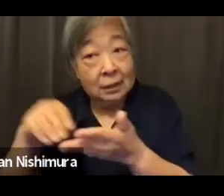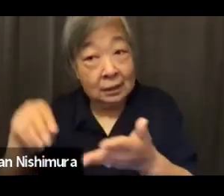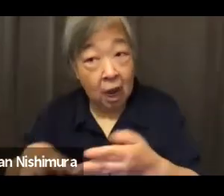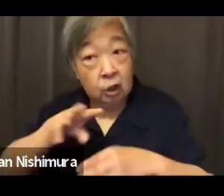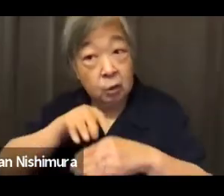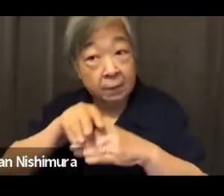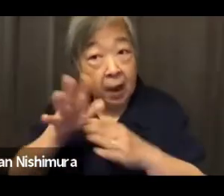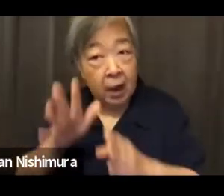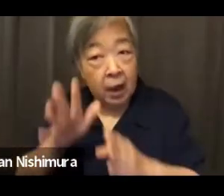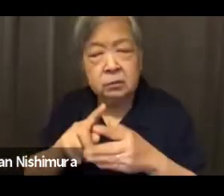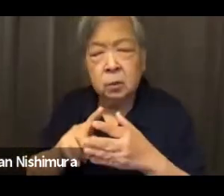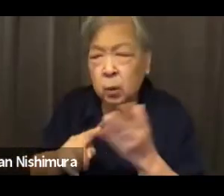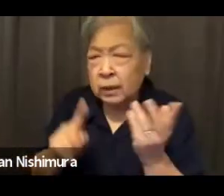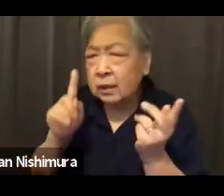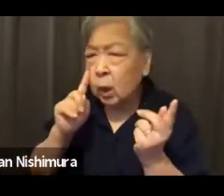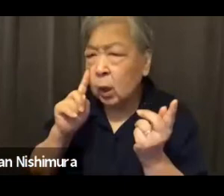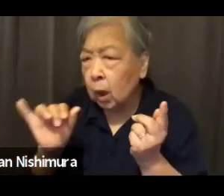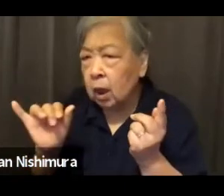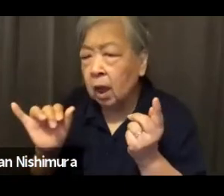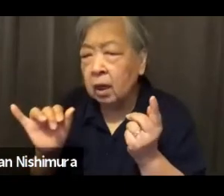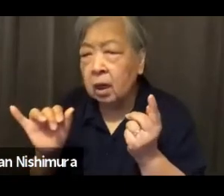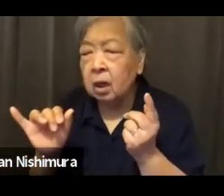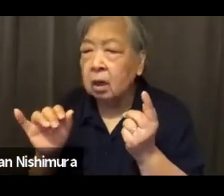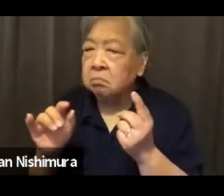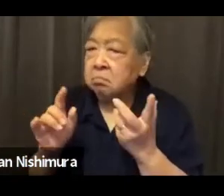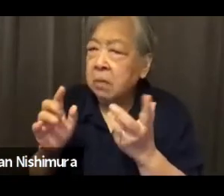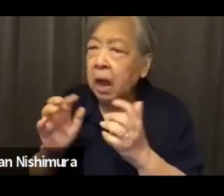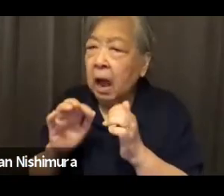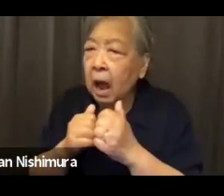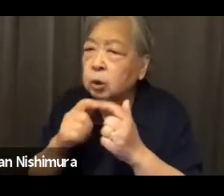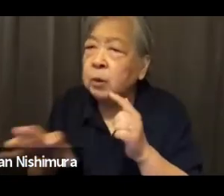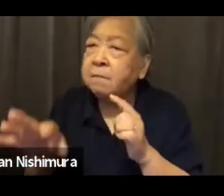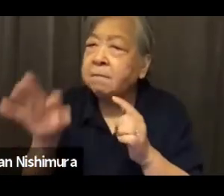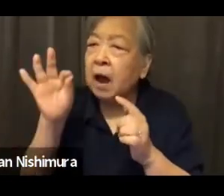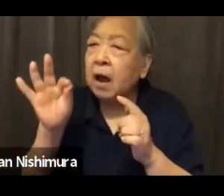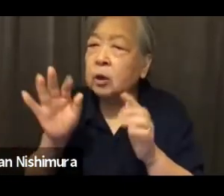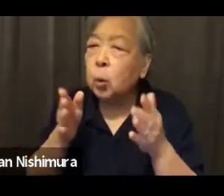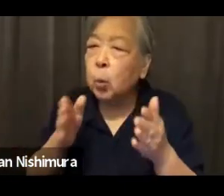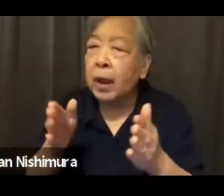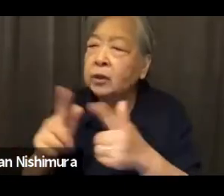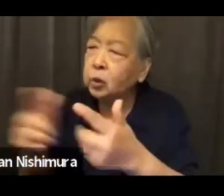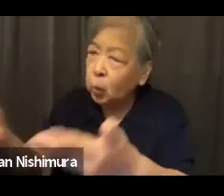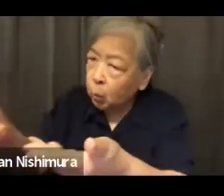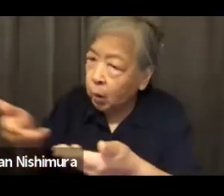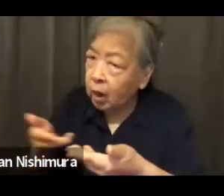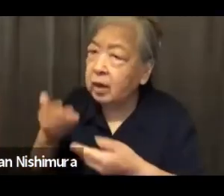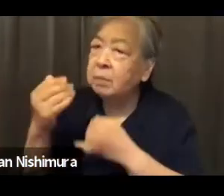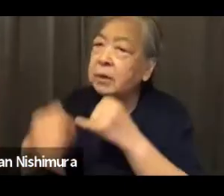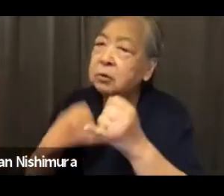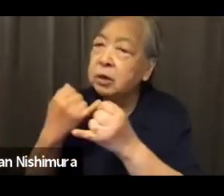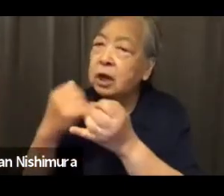and what it looks like to really find ways to welcome International Students with Disabilities.